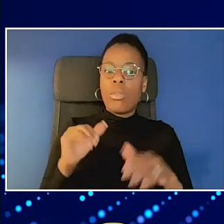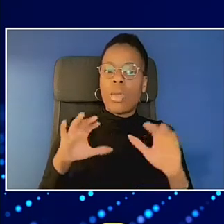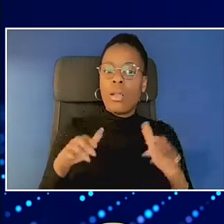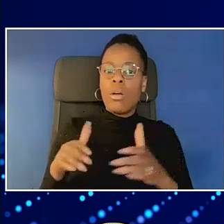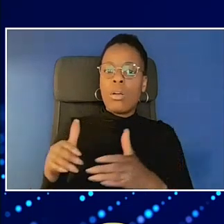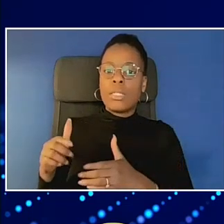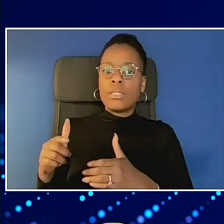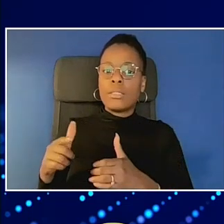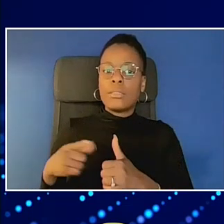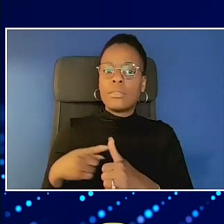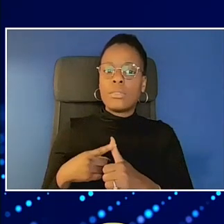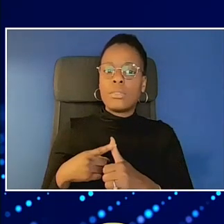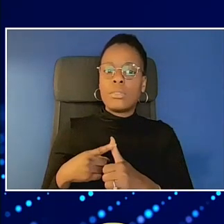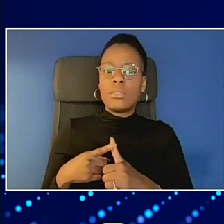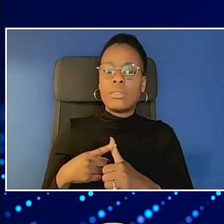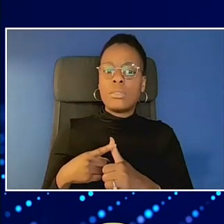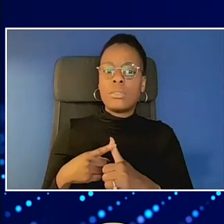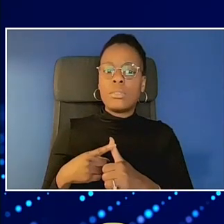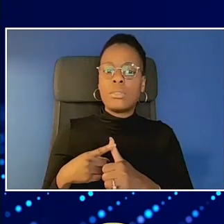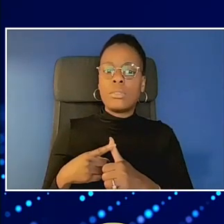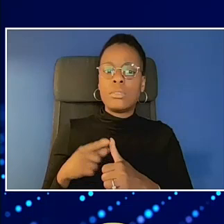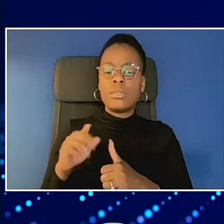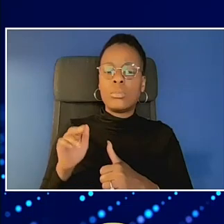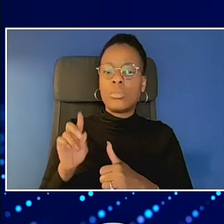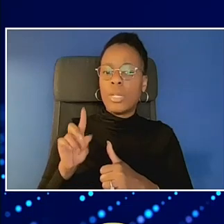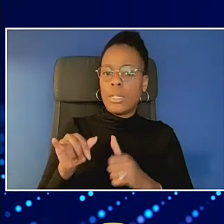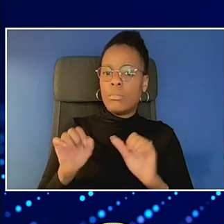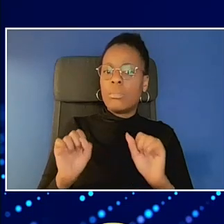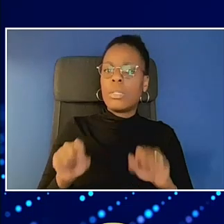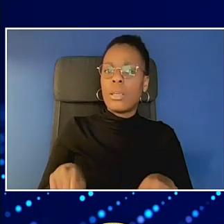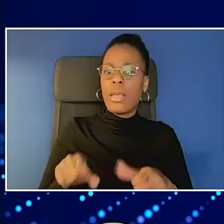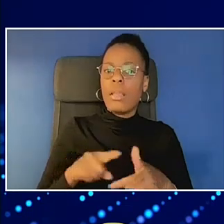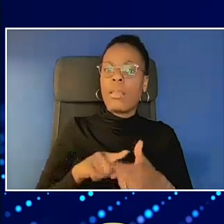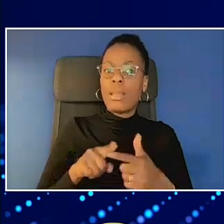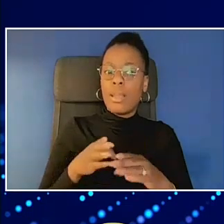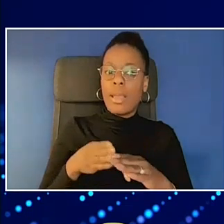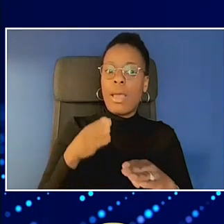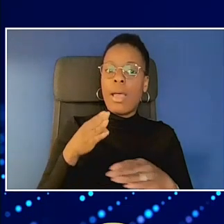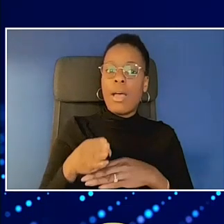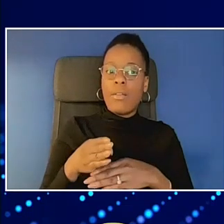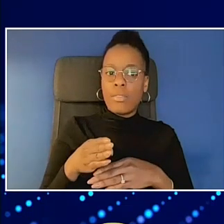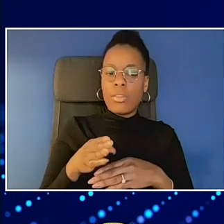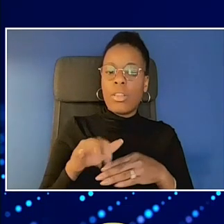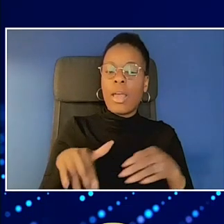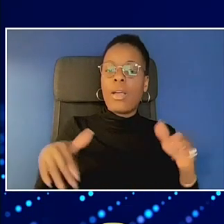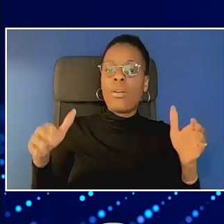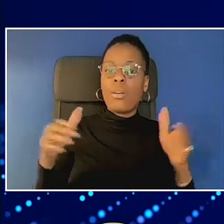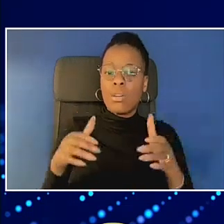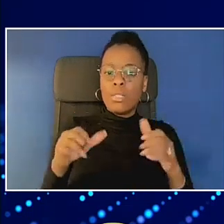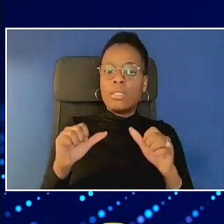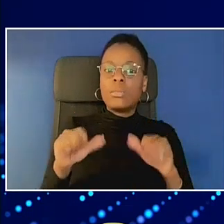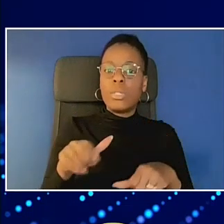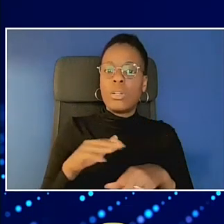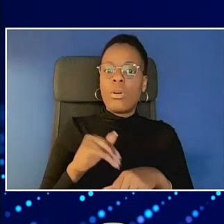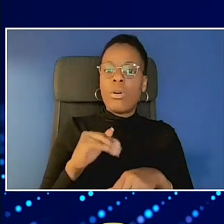If it's- more than happy, and then Rob, following the results of that caucus, we can obviously call for more. And Greg, you say about how long?